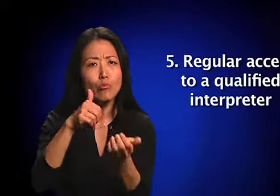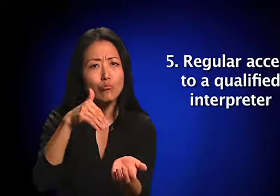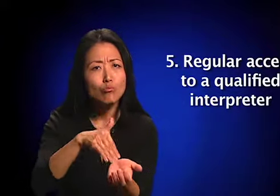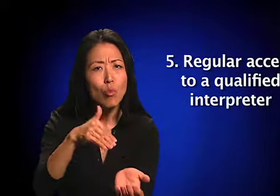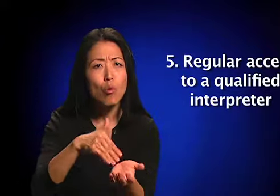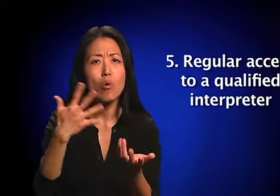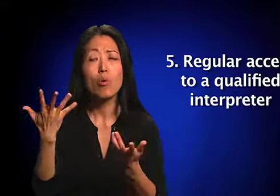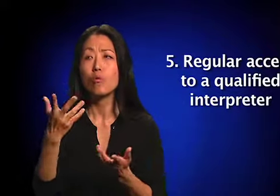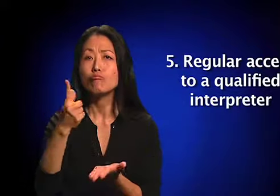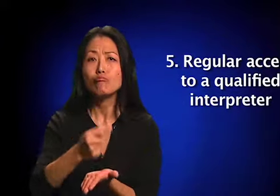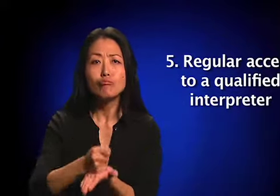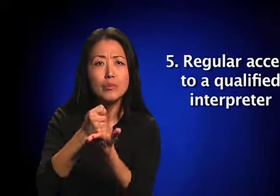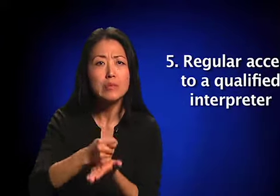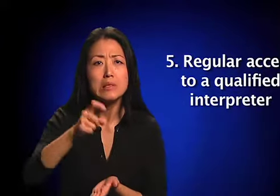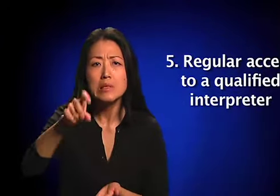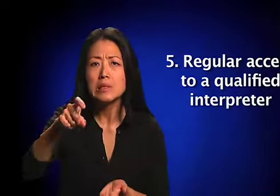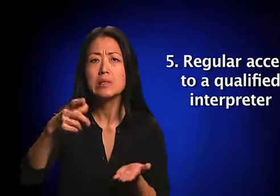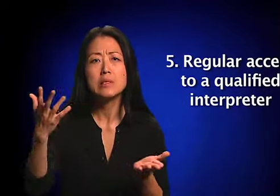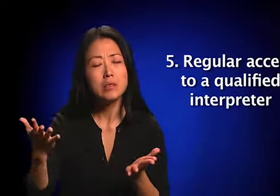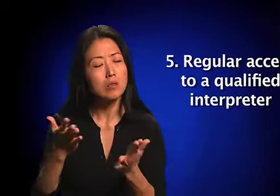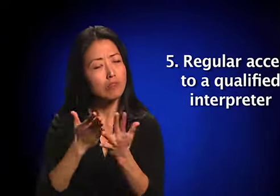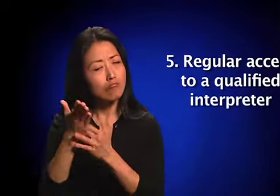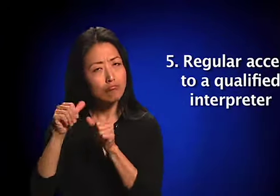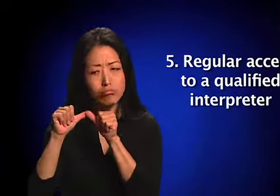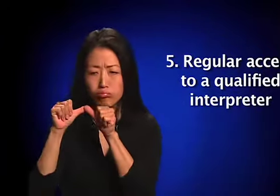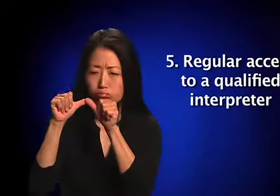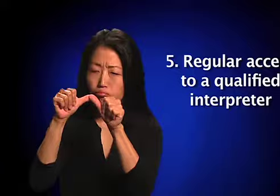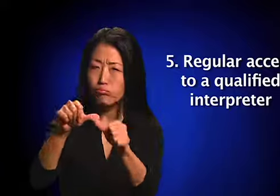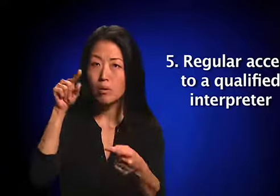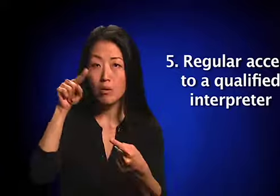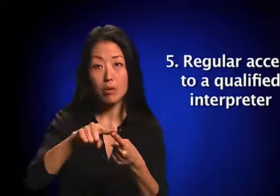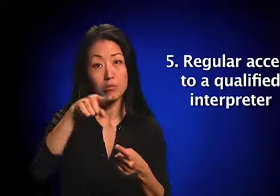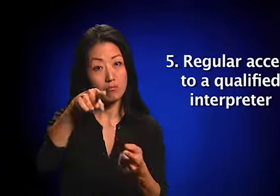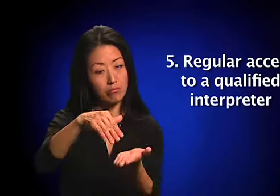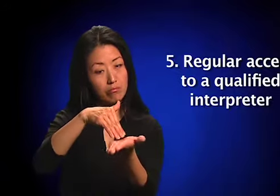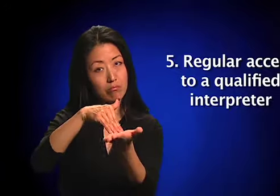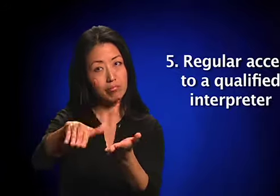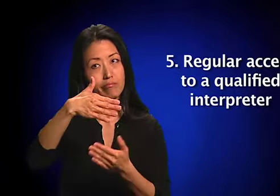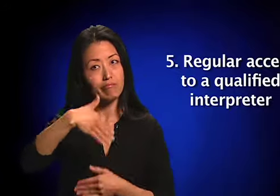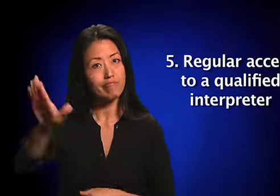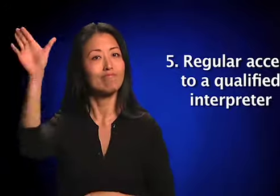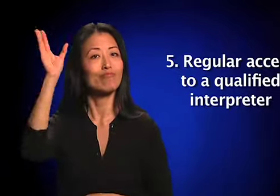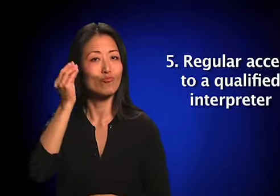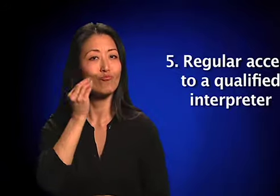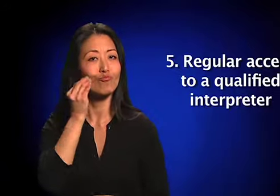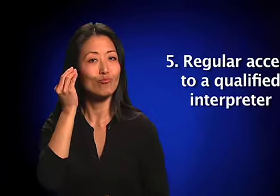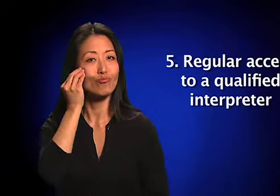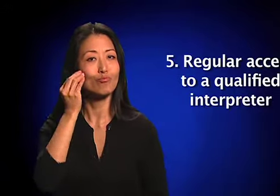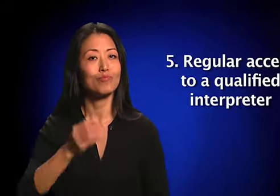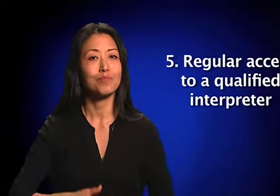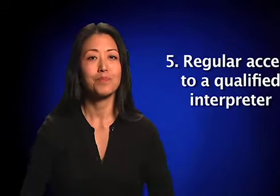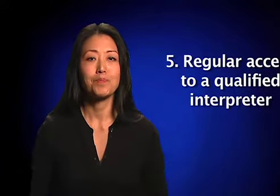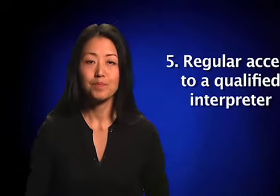throughout your hospital stay.